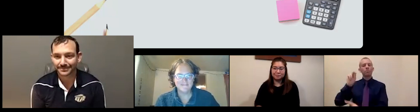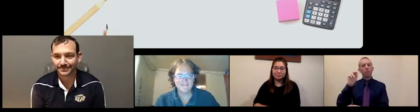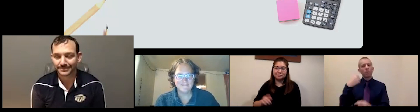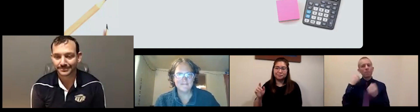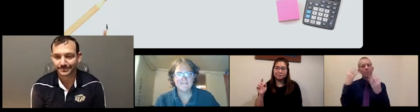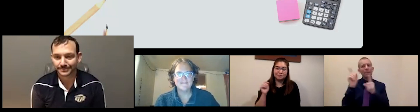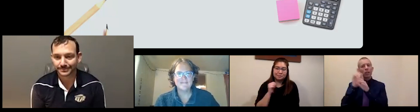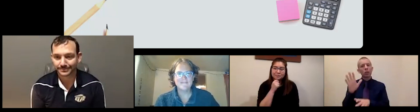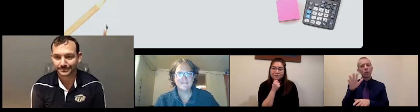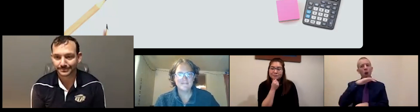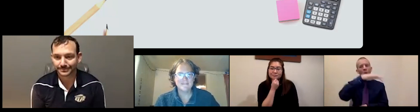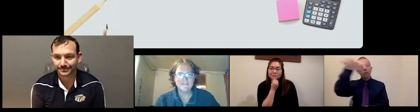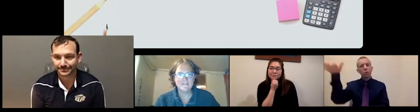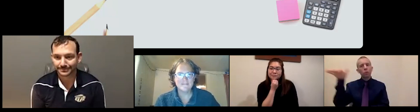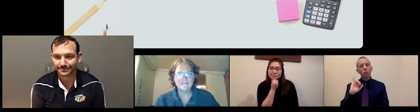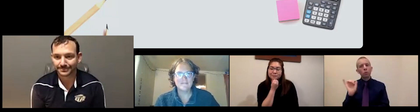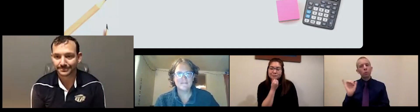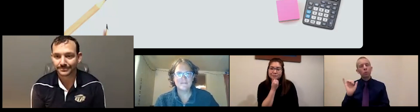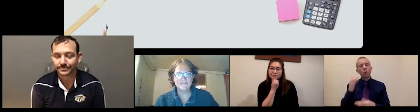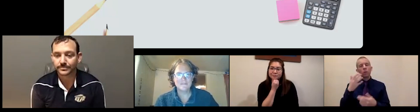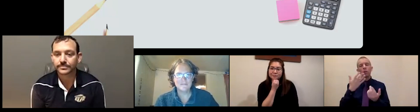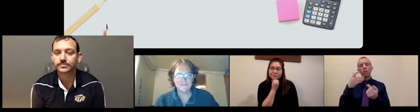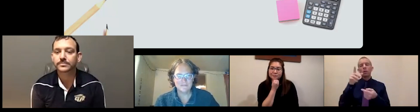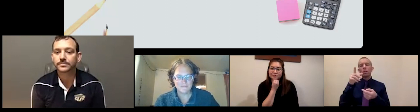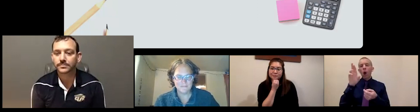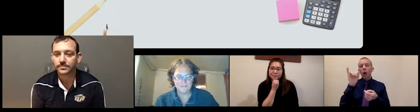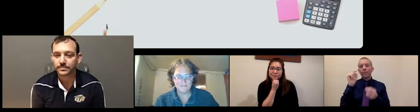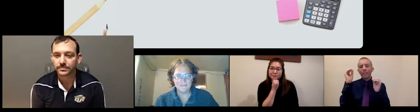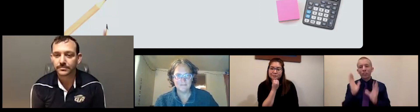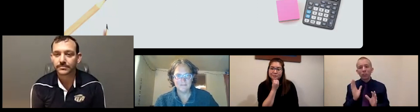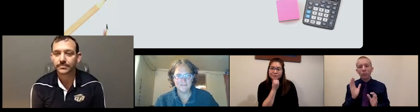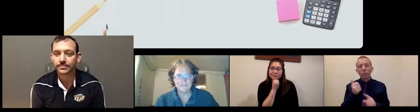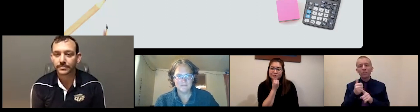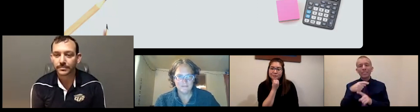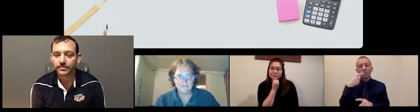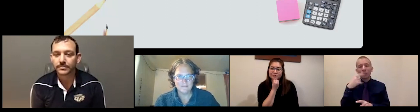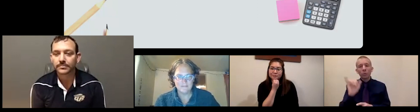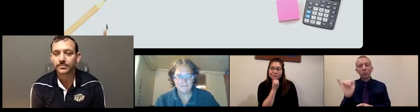I had many mentors all over, too. RIT professors, and some of them are hearing, too.